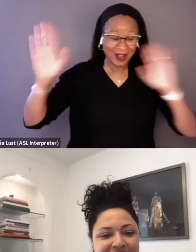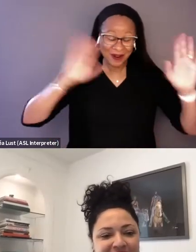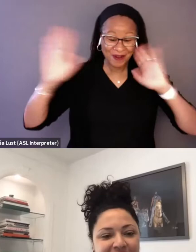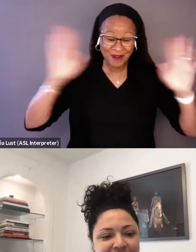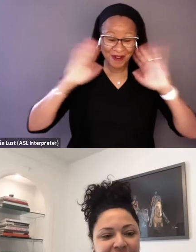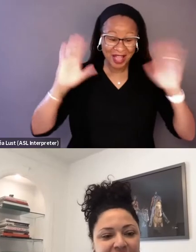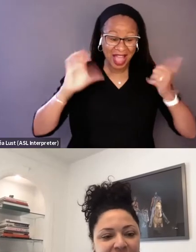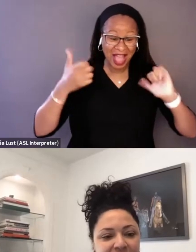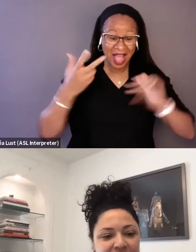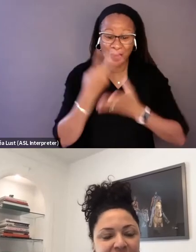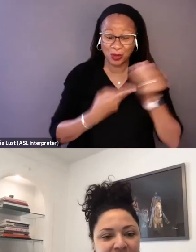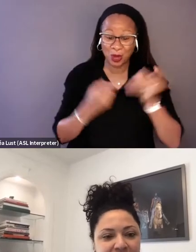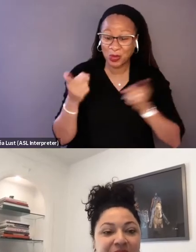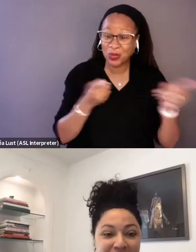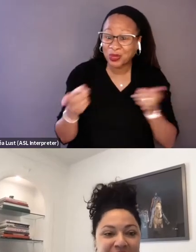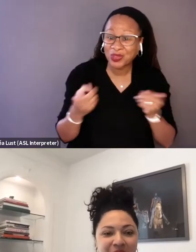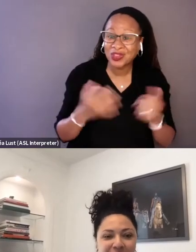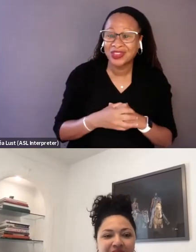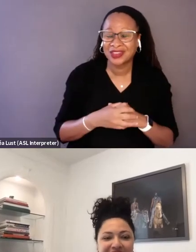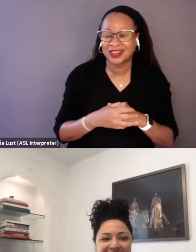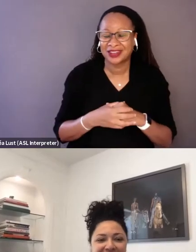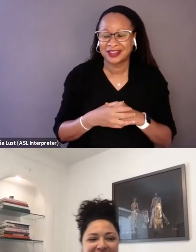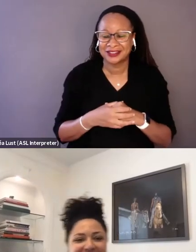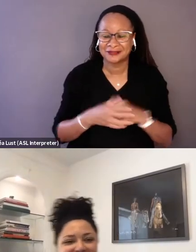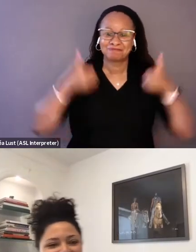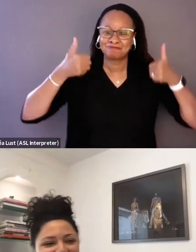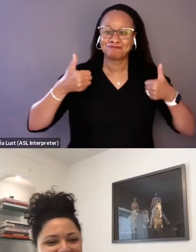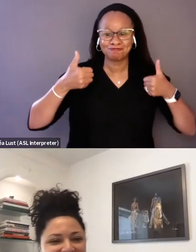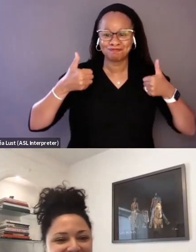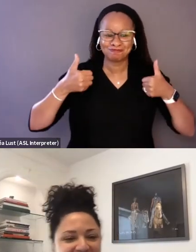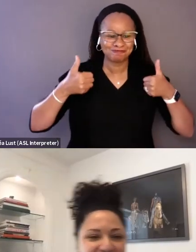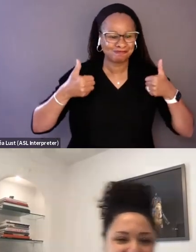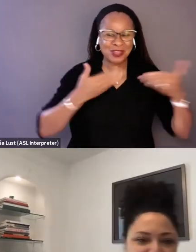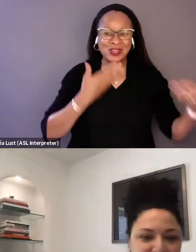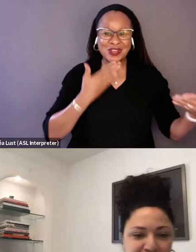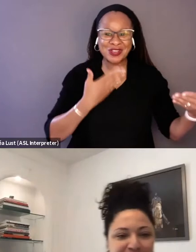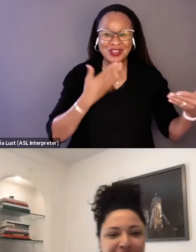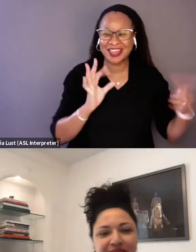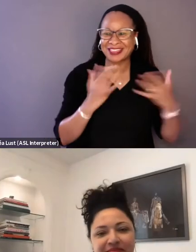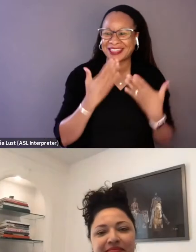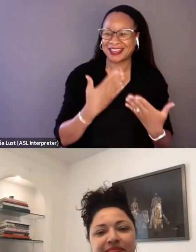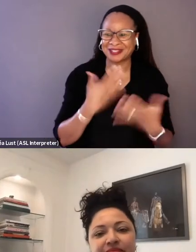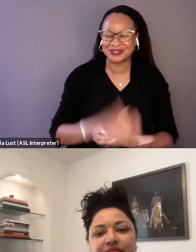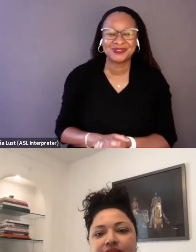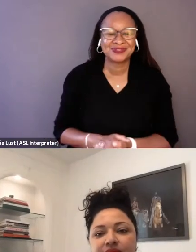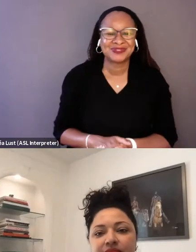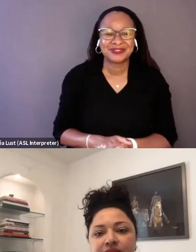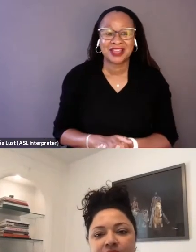How are you Christine and Alex. Excellent. Well, thank you. So to get us started,